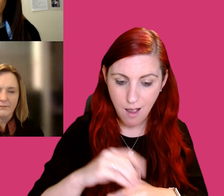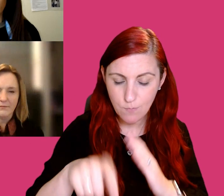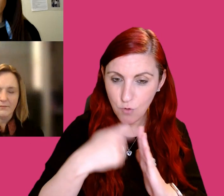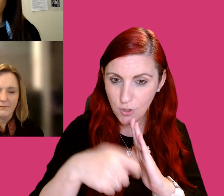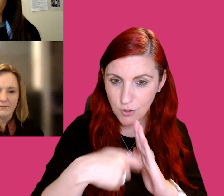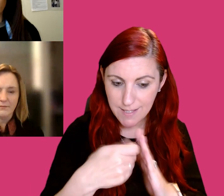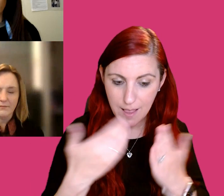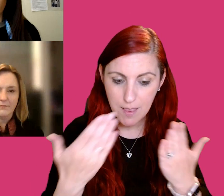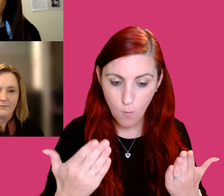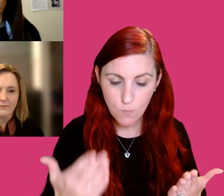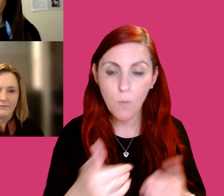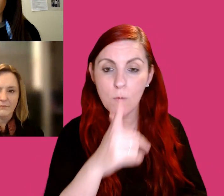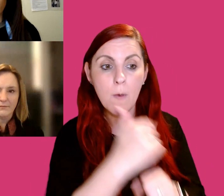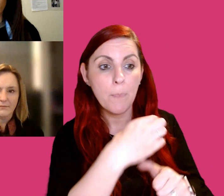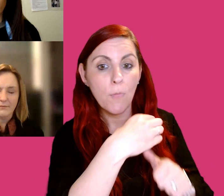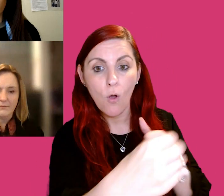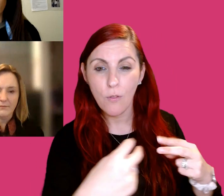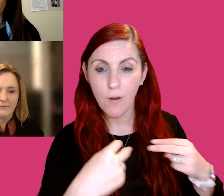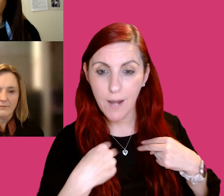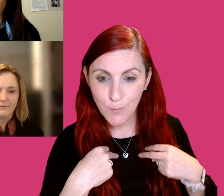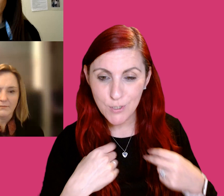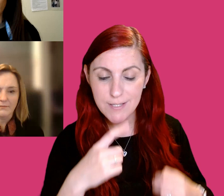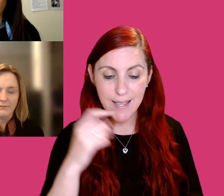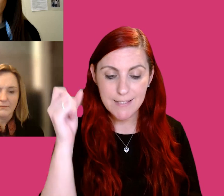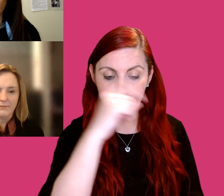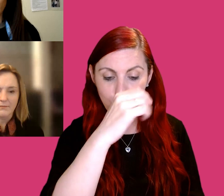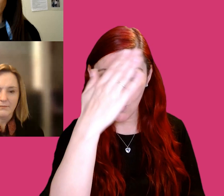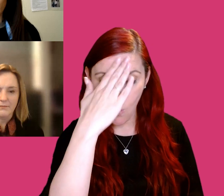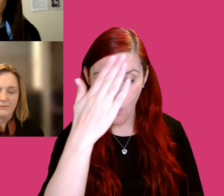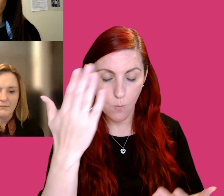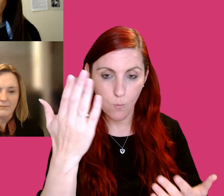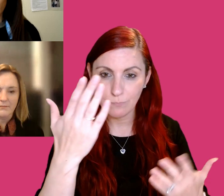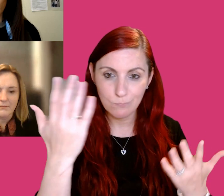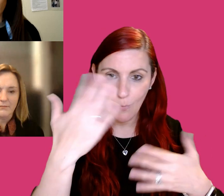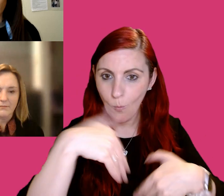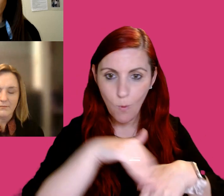comes to different languages it's hard to to know where to put the focus you know like I would love